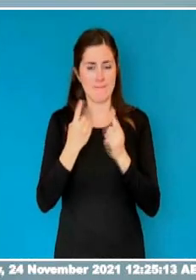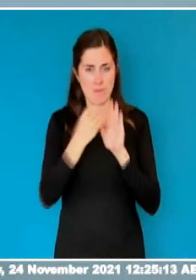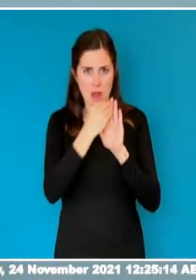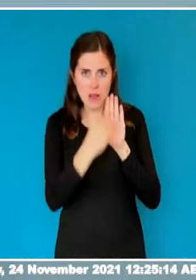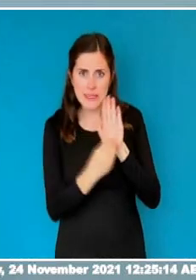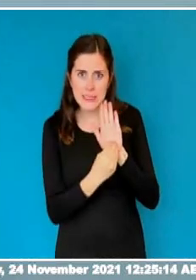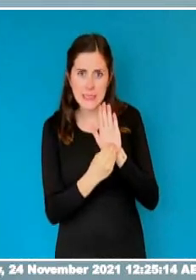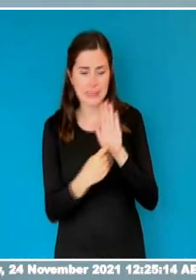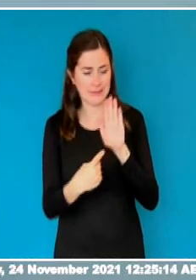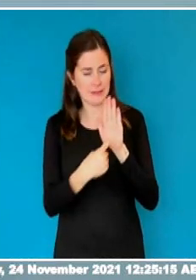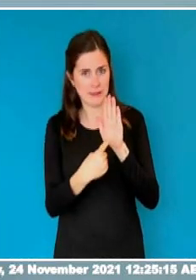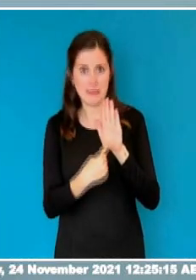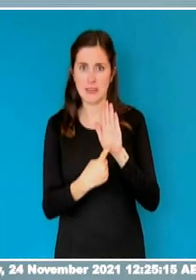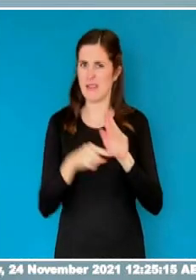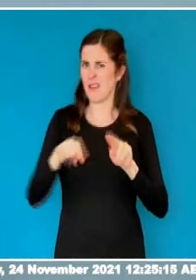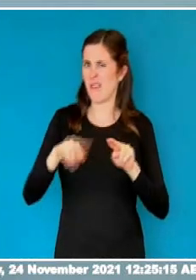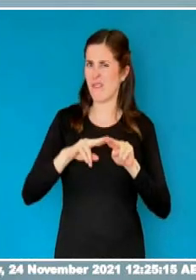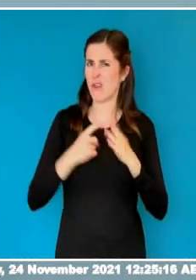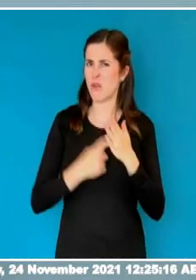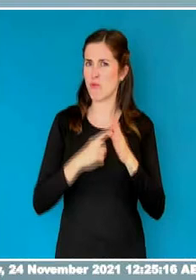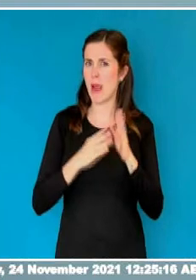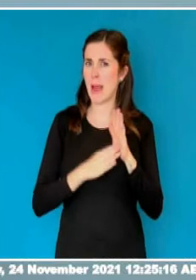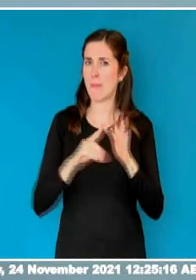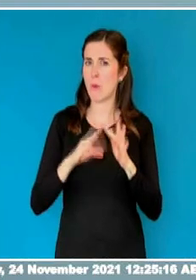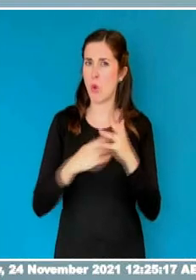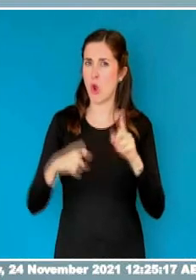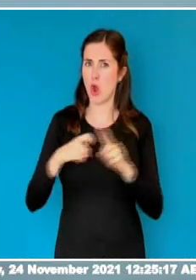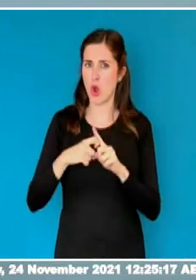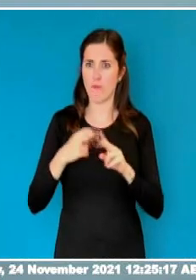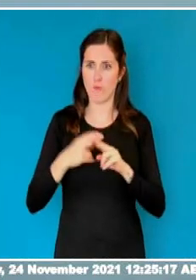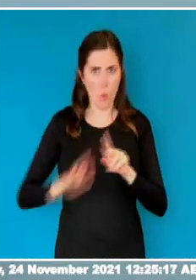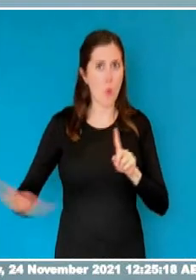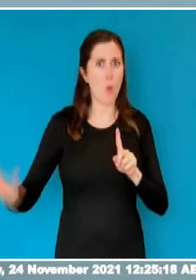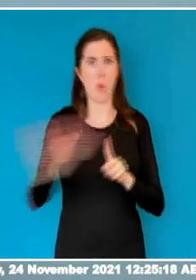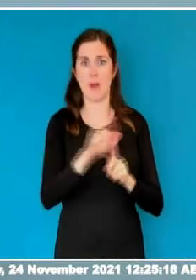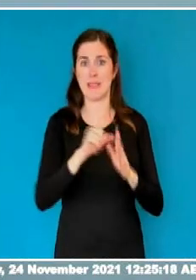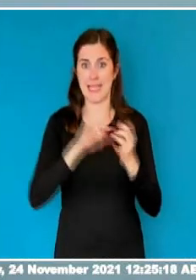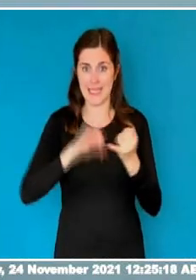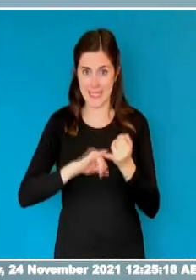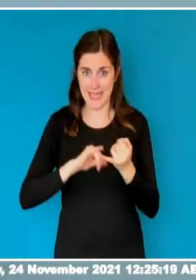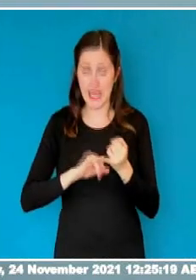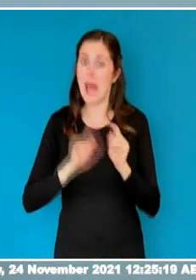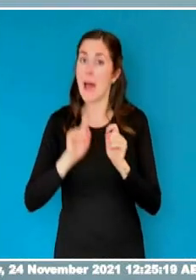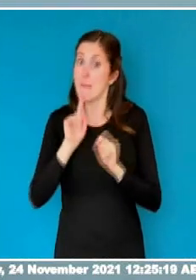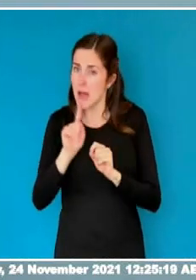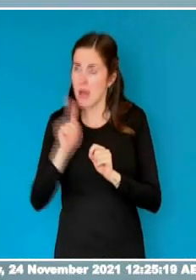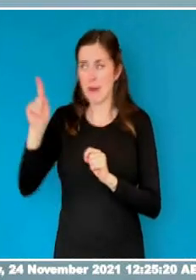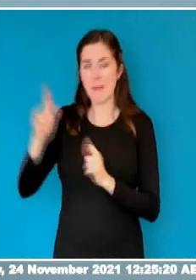framework is designed centrally. And then local decisions are made between individual employees